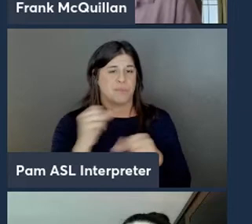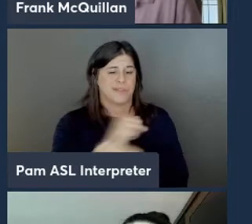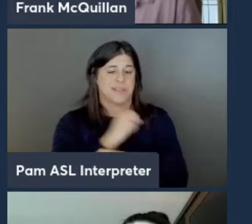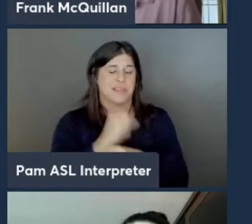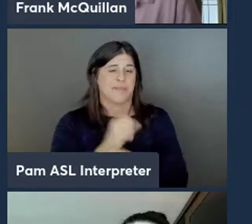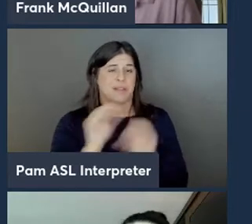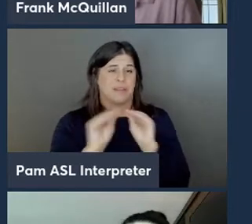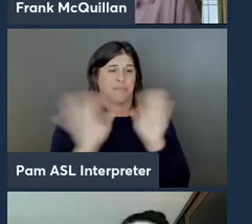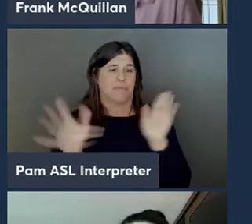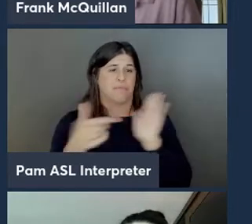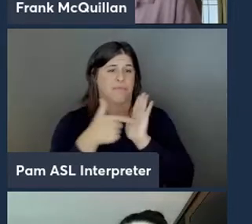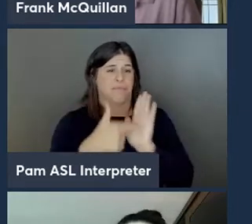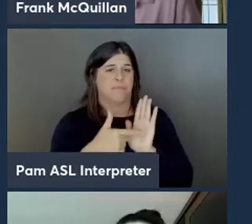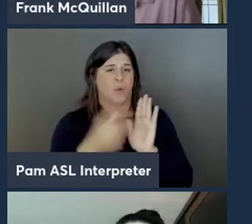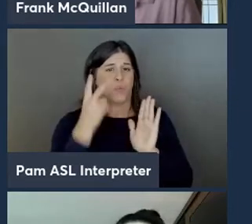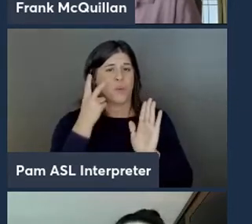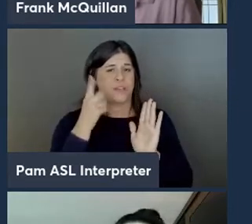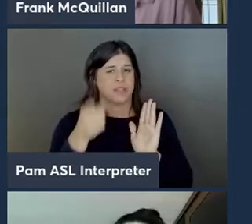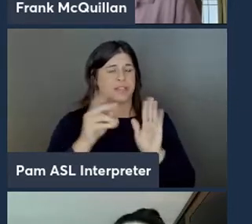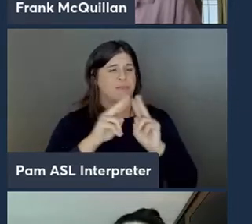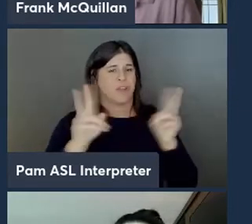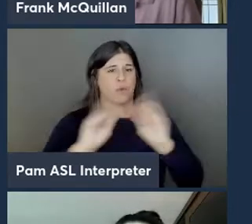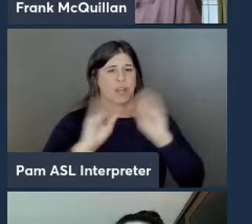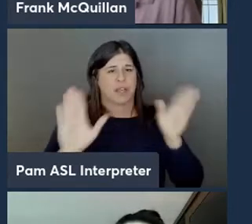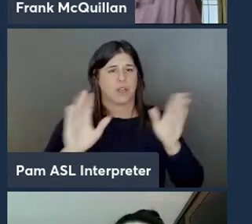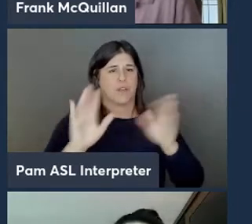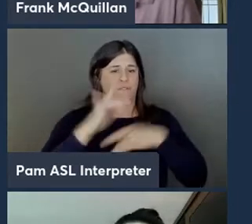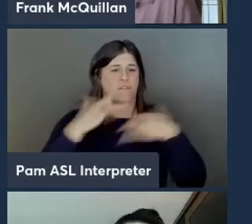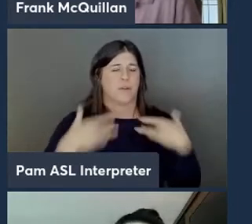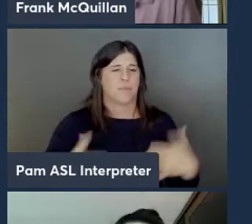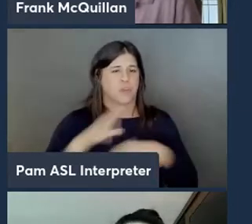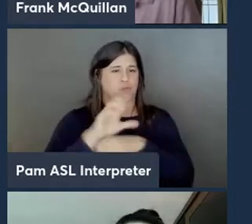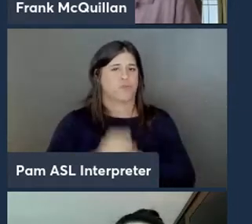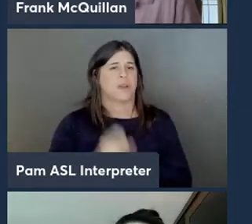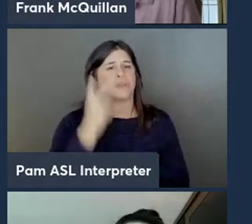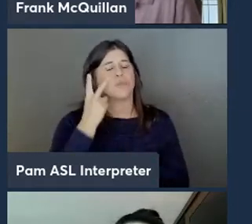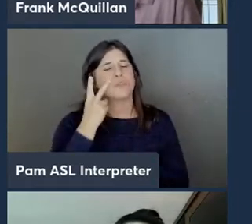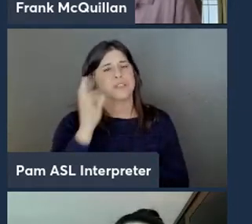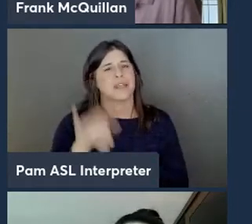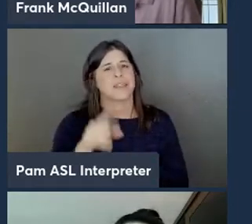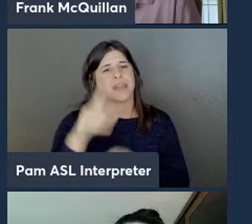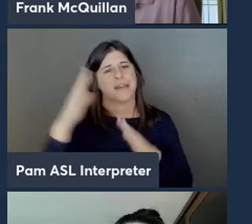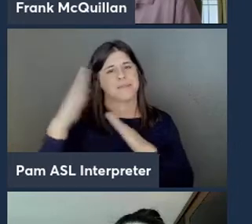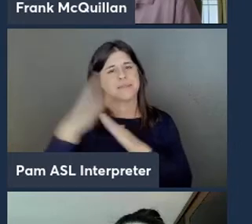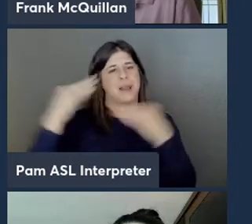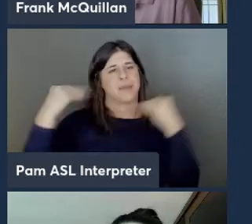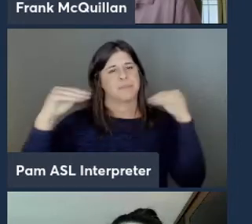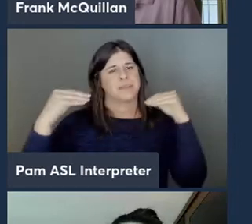And we can see this pretty clearly from this trend here, where we do see that top selling did trend